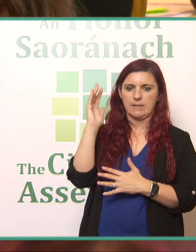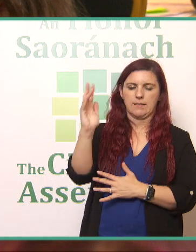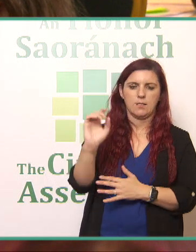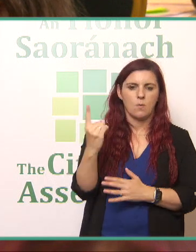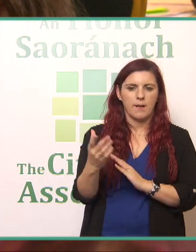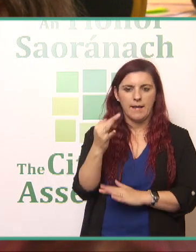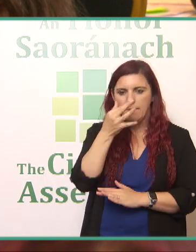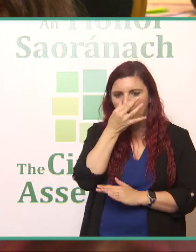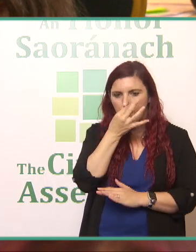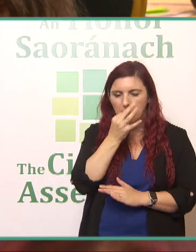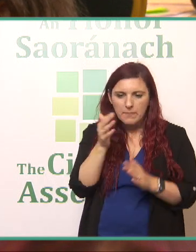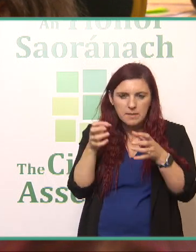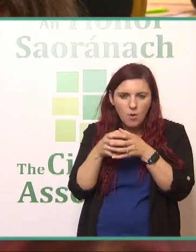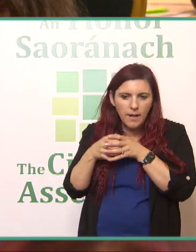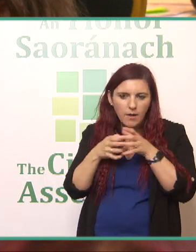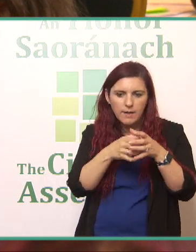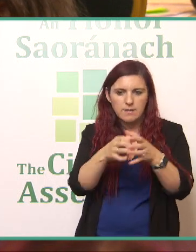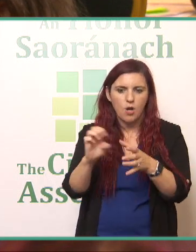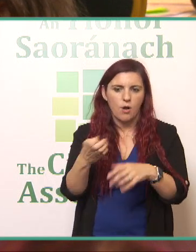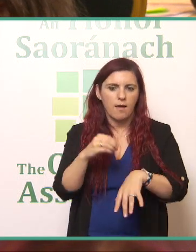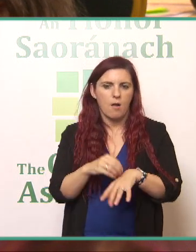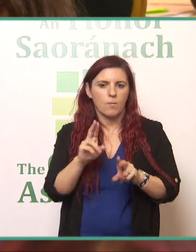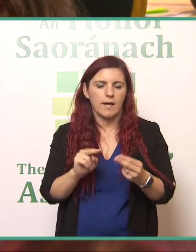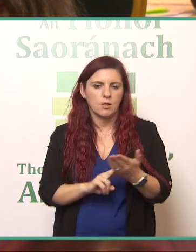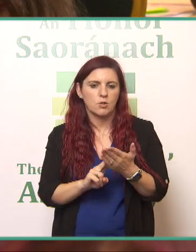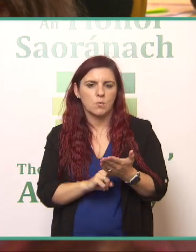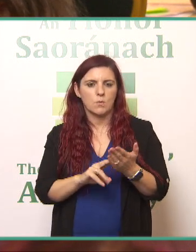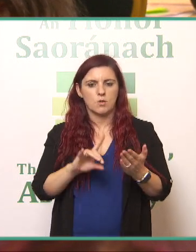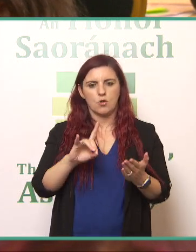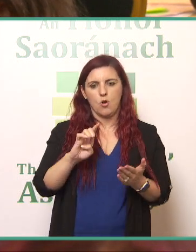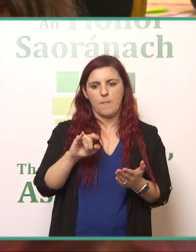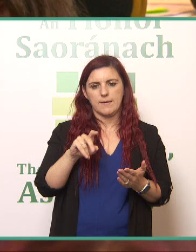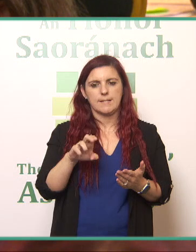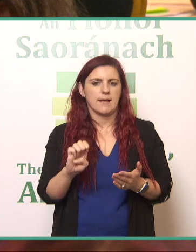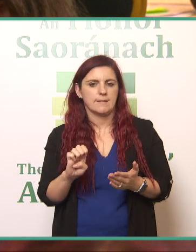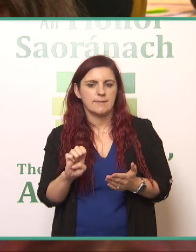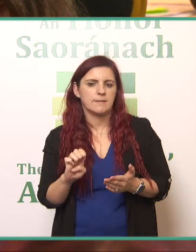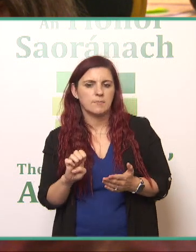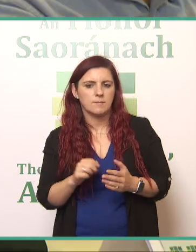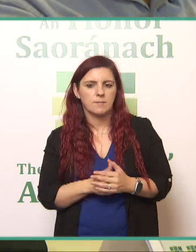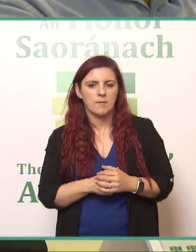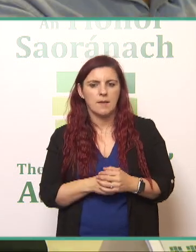smaller plants very early on in the life cycle that you need any herbicides.